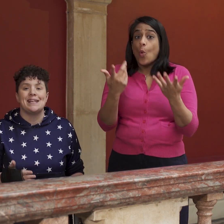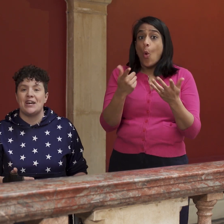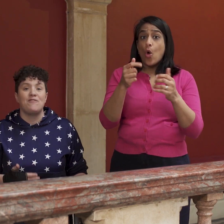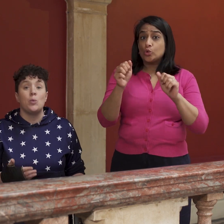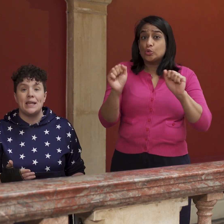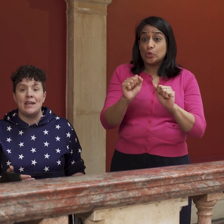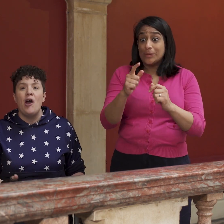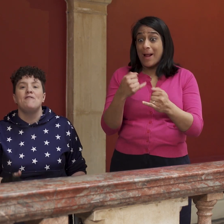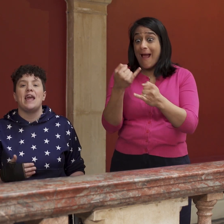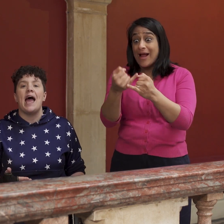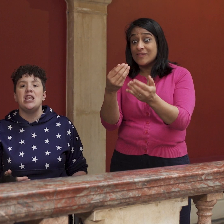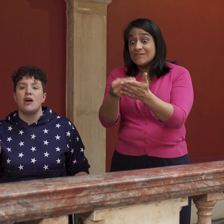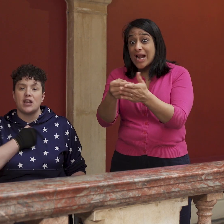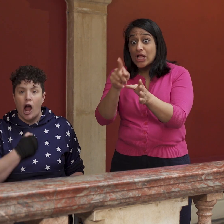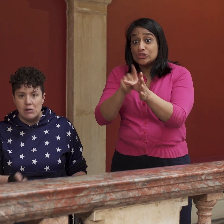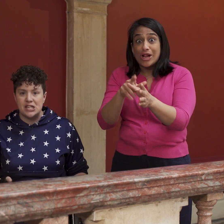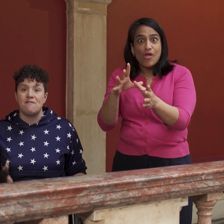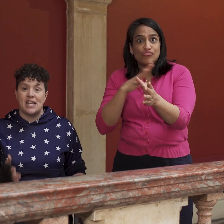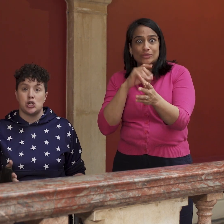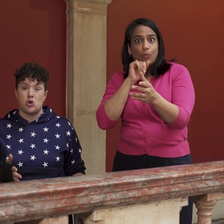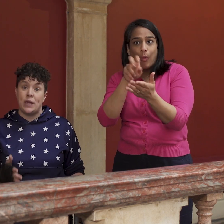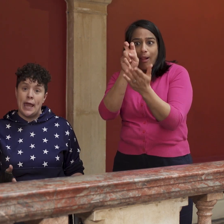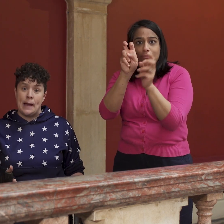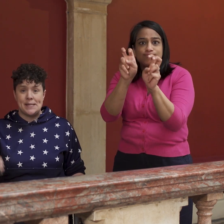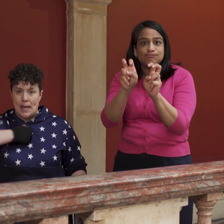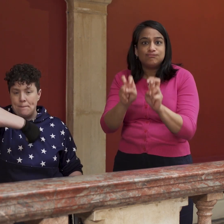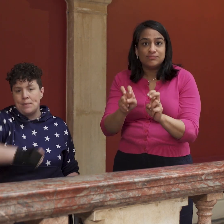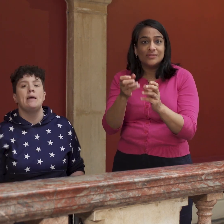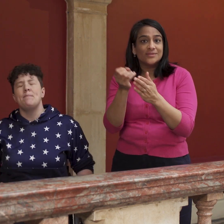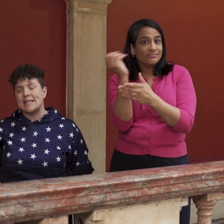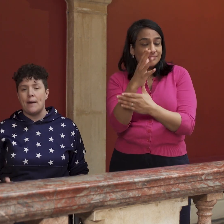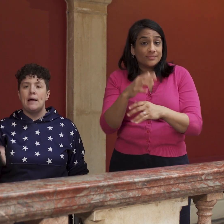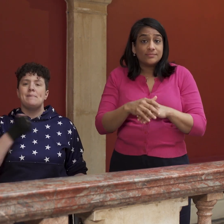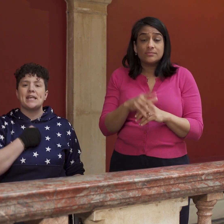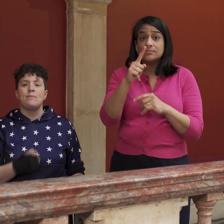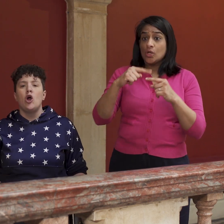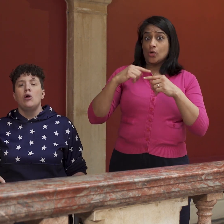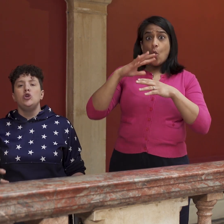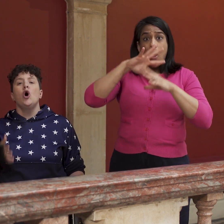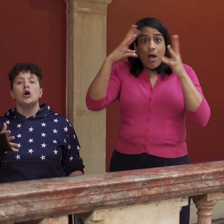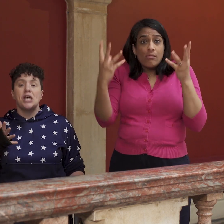or be ready to fill one in for the end of the current financial year. biscuit, biscuit, biscuit